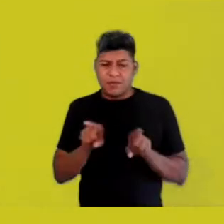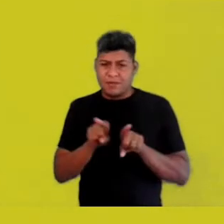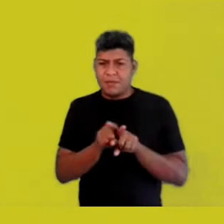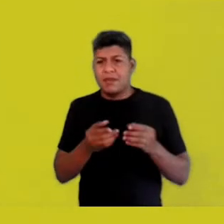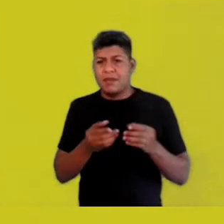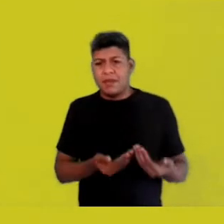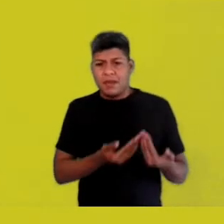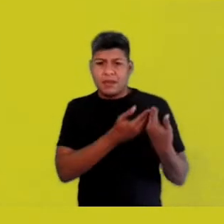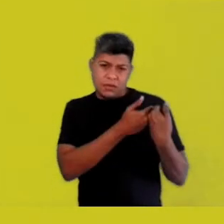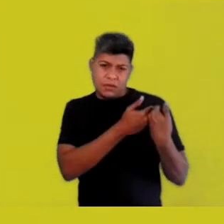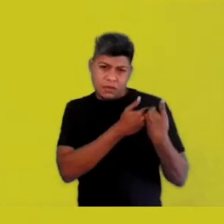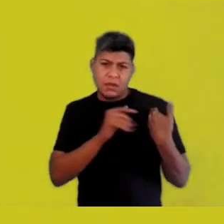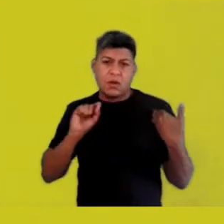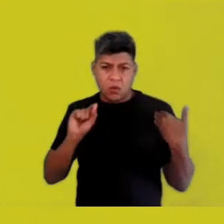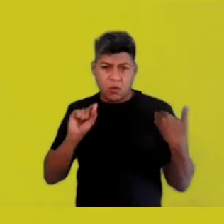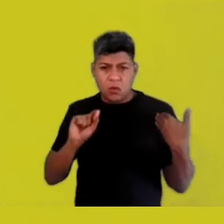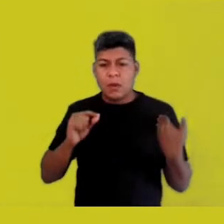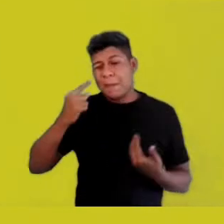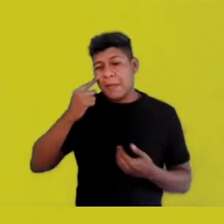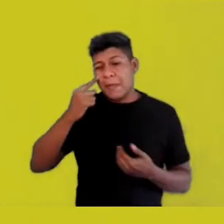thinking about an artistic practice as a space